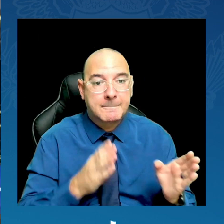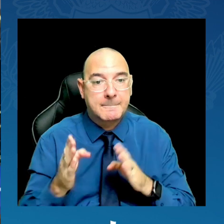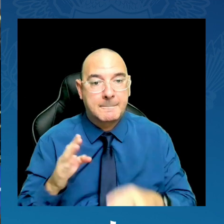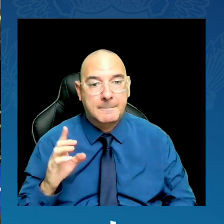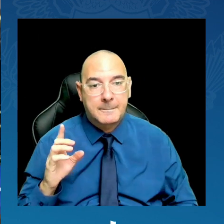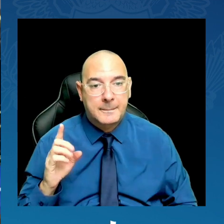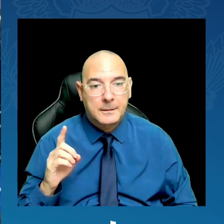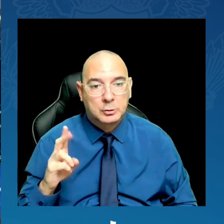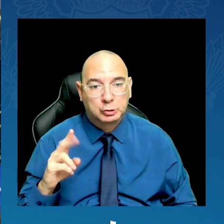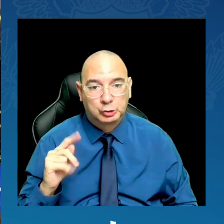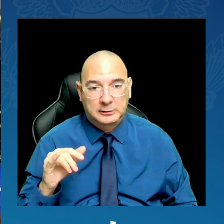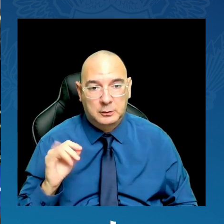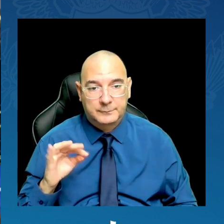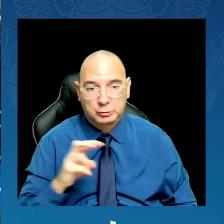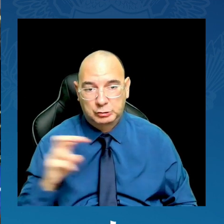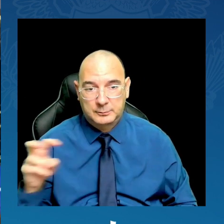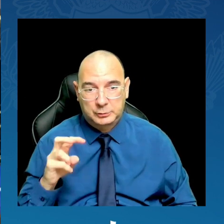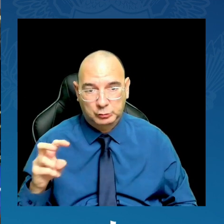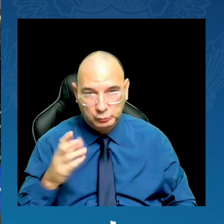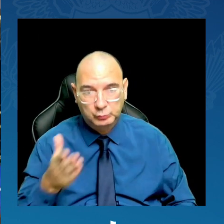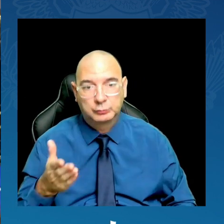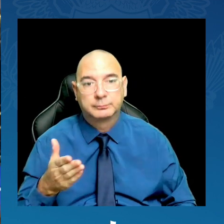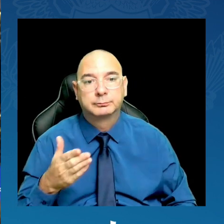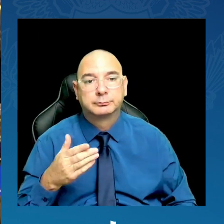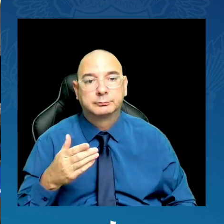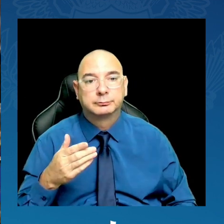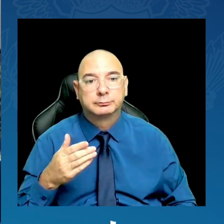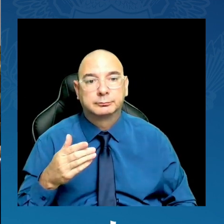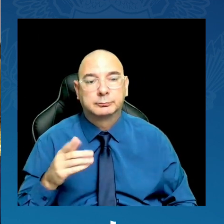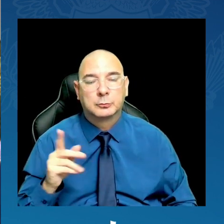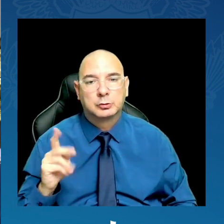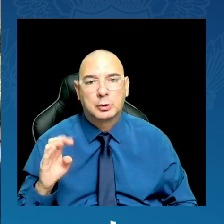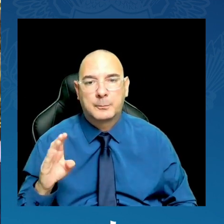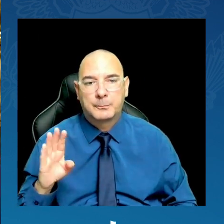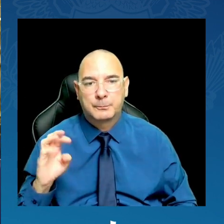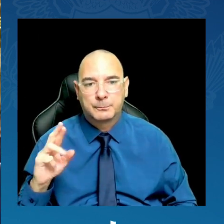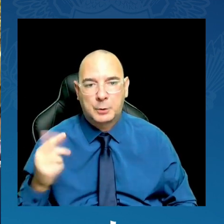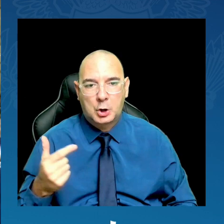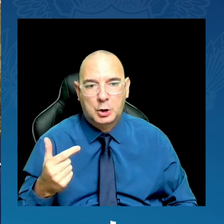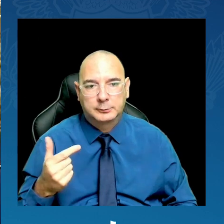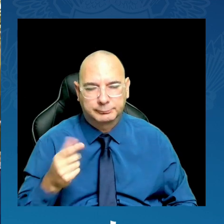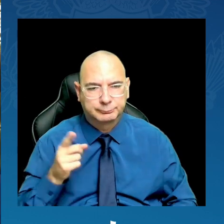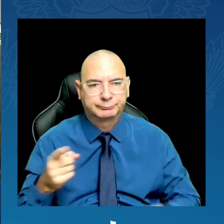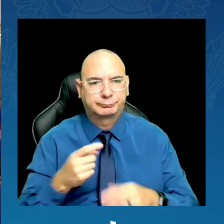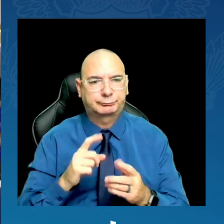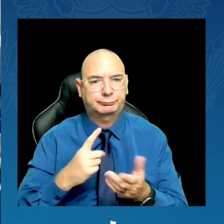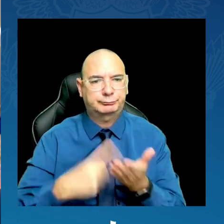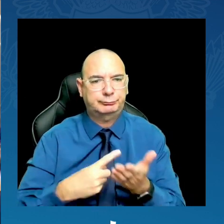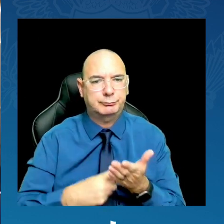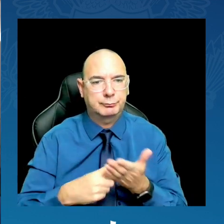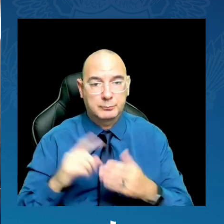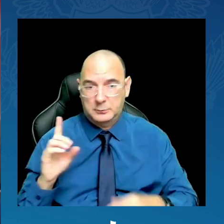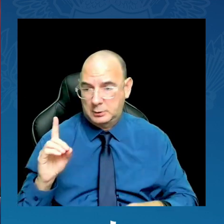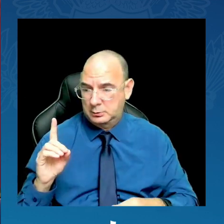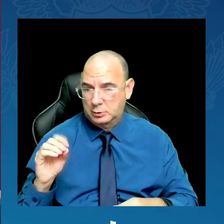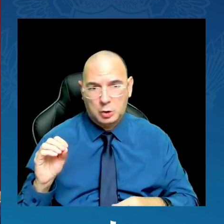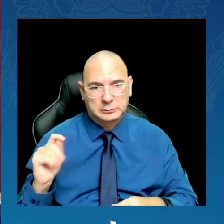with the Department of Transportation. If you could talk a bit about that. Deputy Secretary Trottenberg: Yeah. Thank you so much, Madam Vice President. Glad to be here on behalf of the Department of Transportation